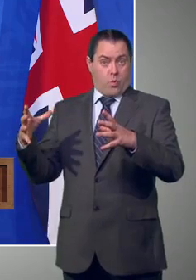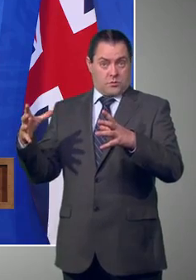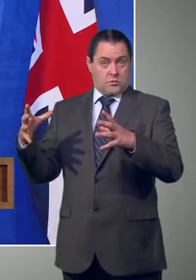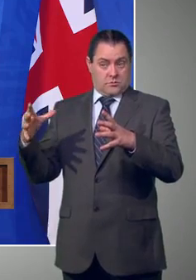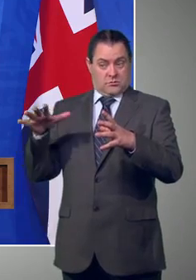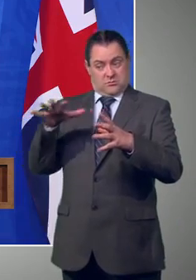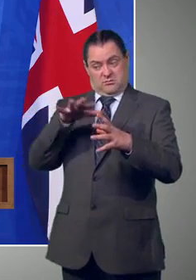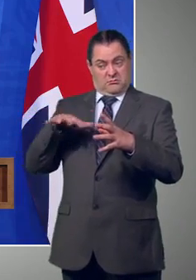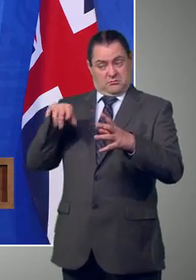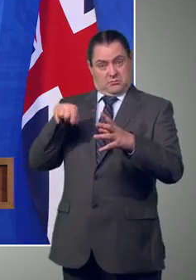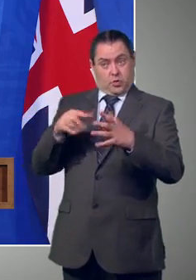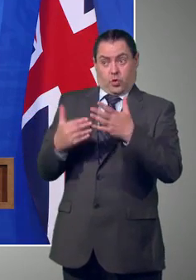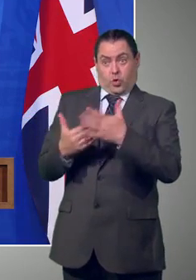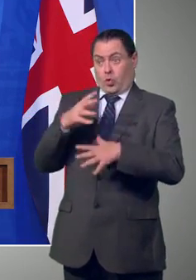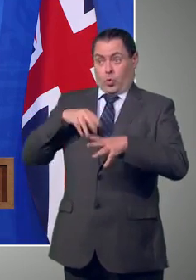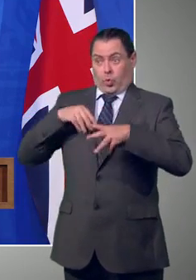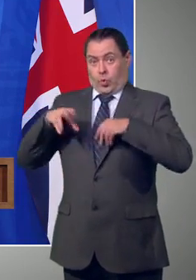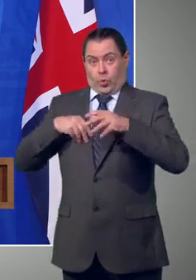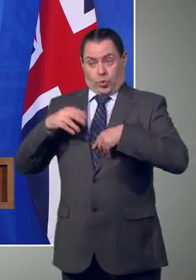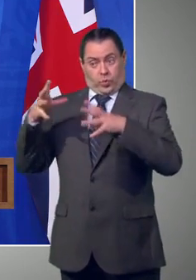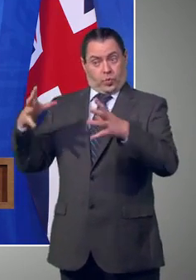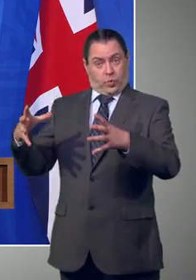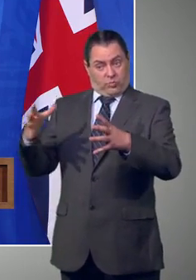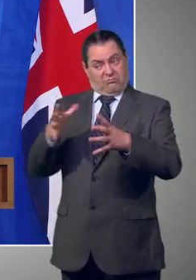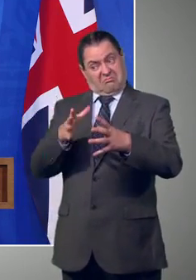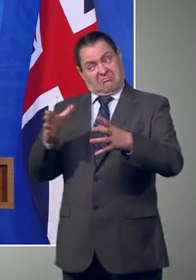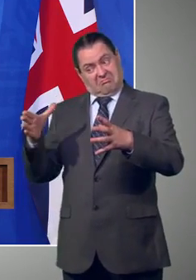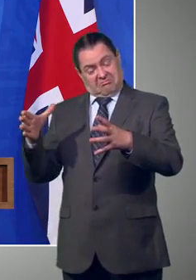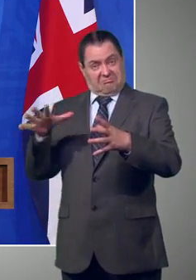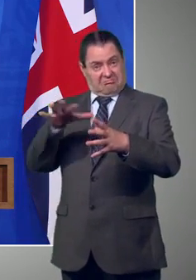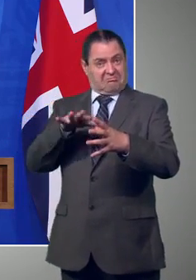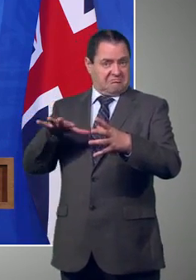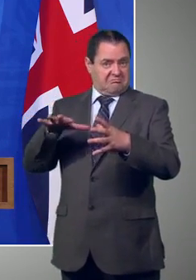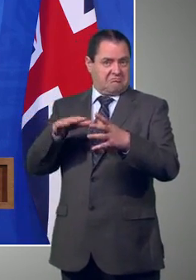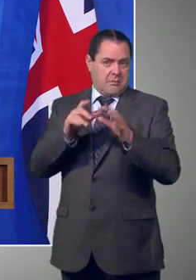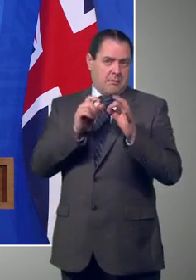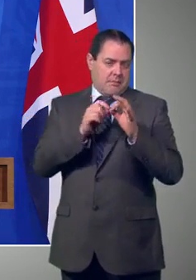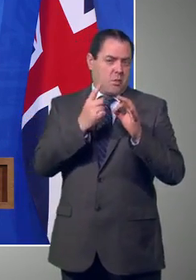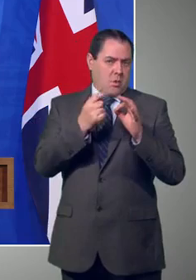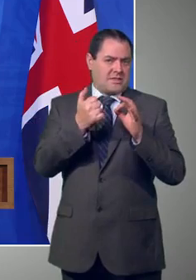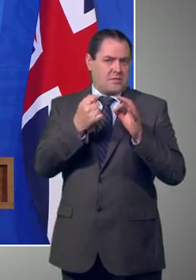now of this variant. Now, as we